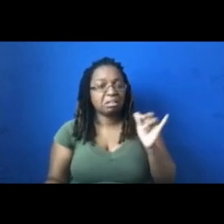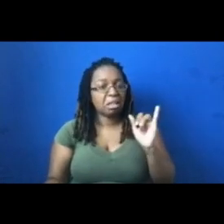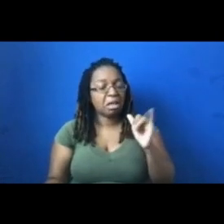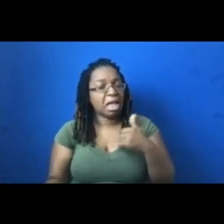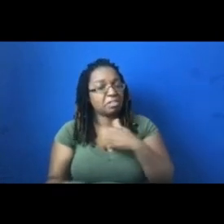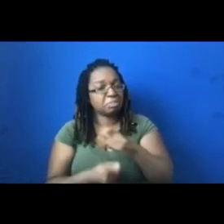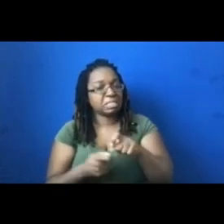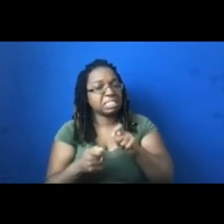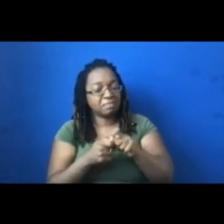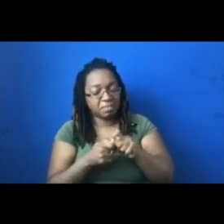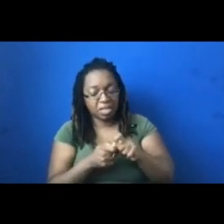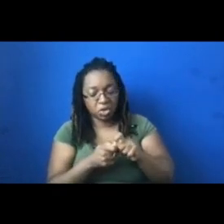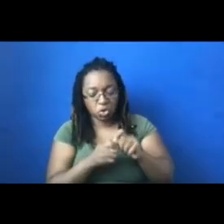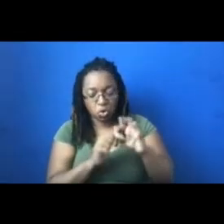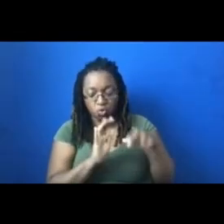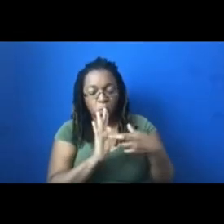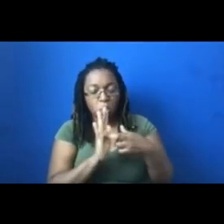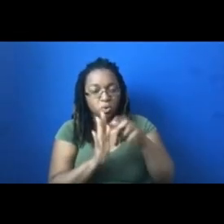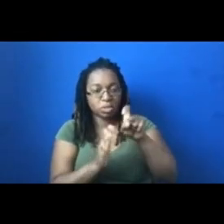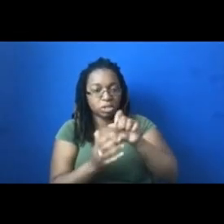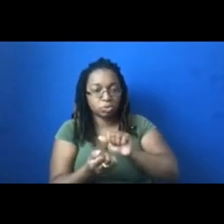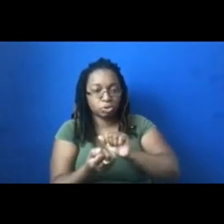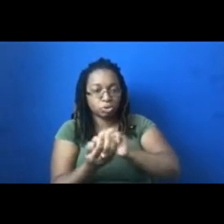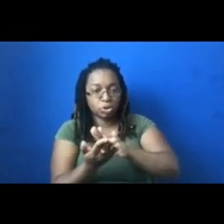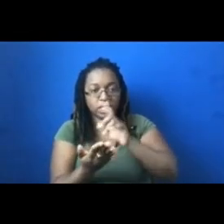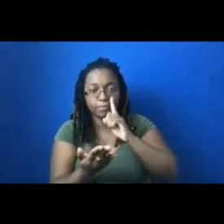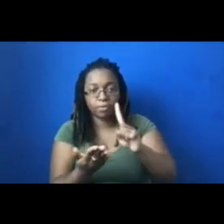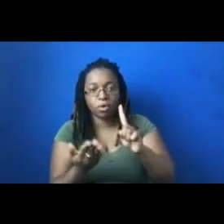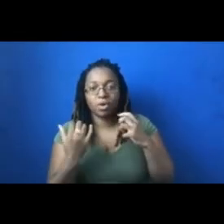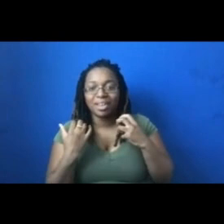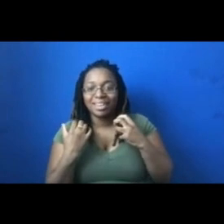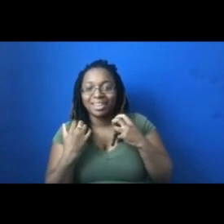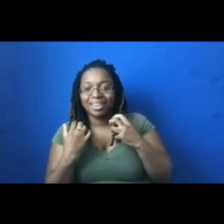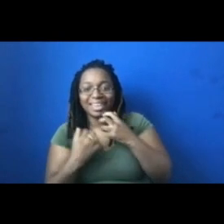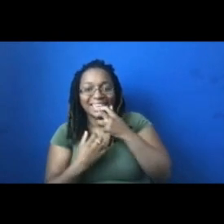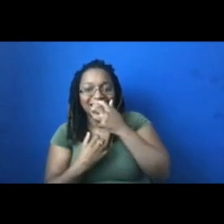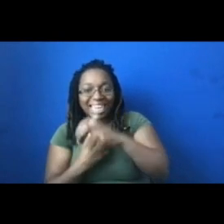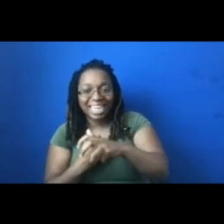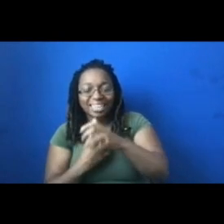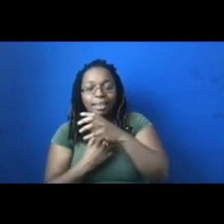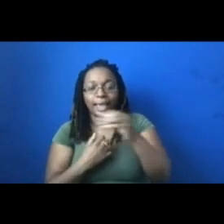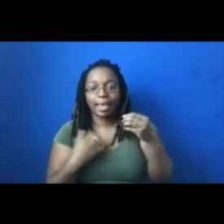needed to address heat and health issues. We need heat